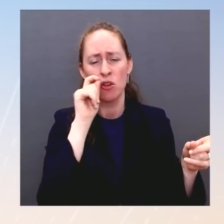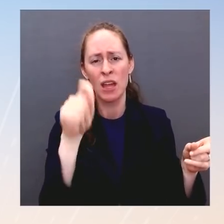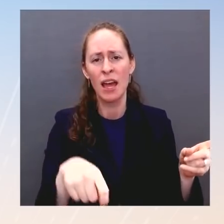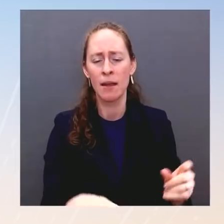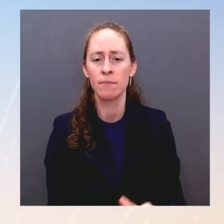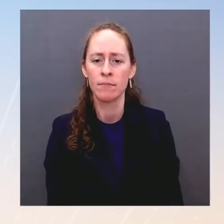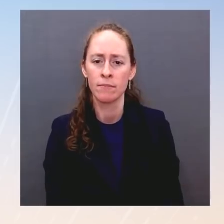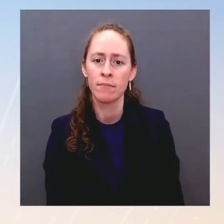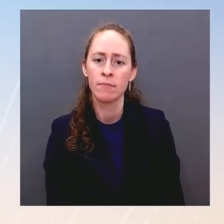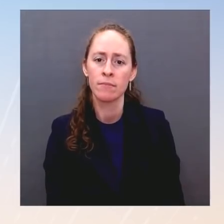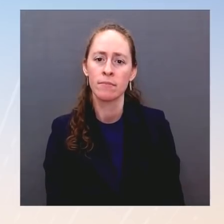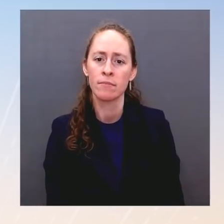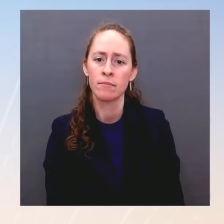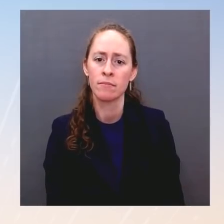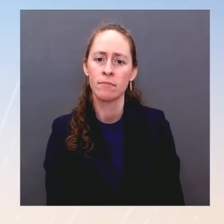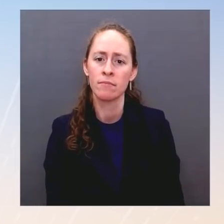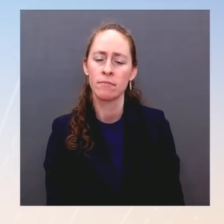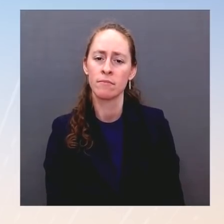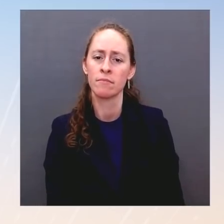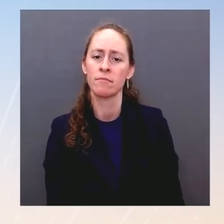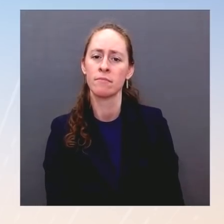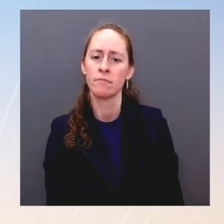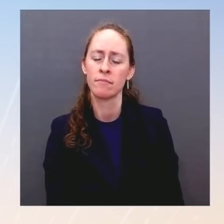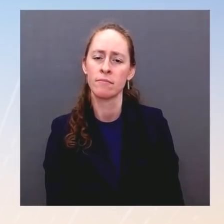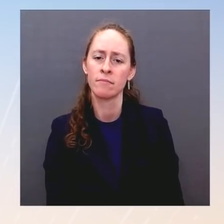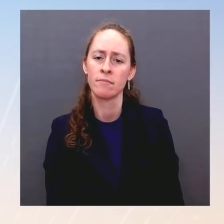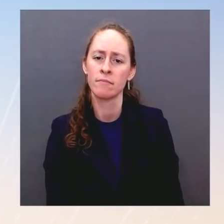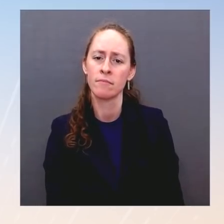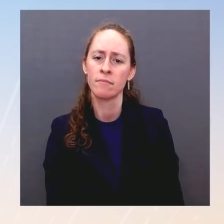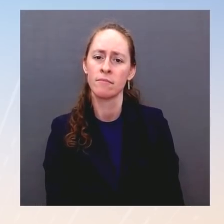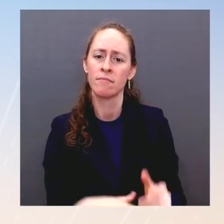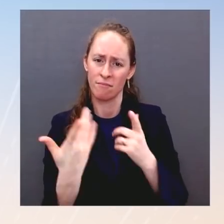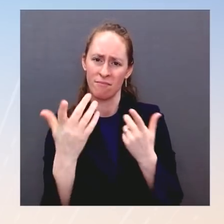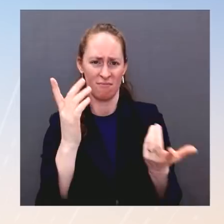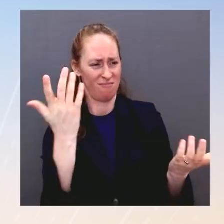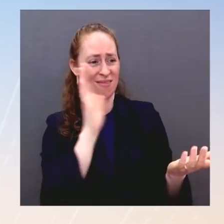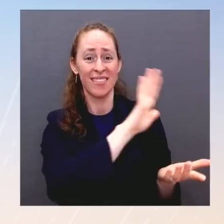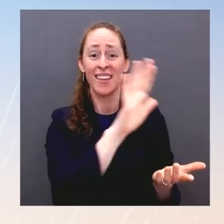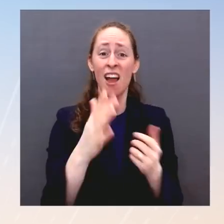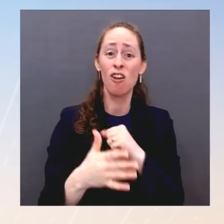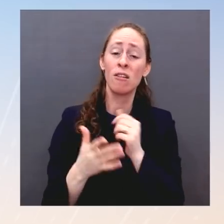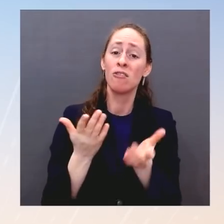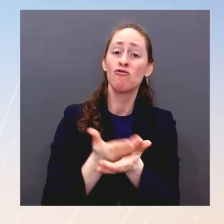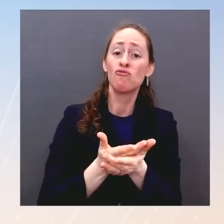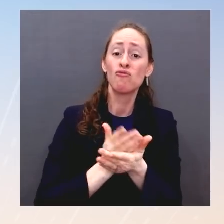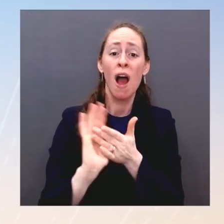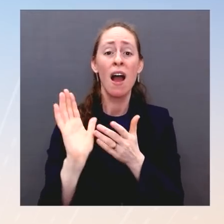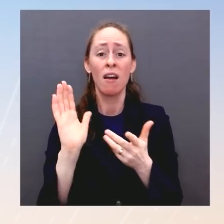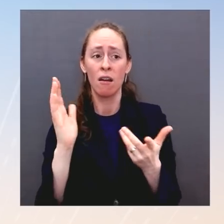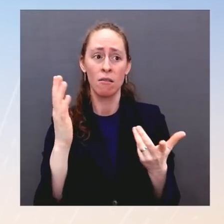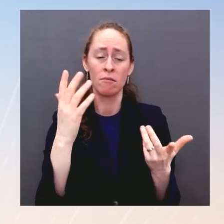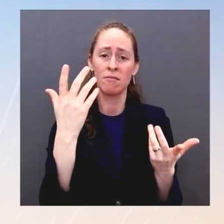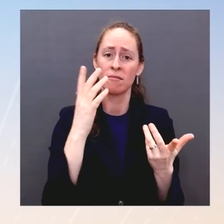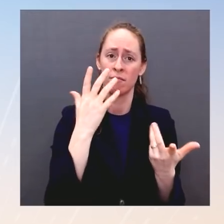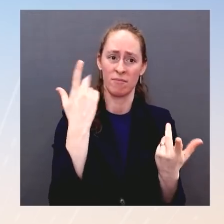the aggressor in this case. You know, I would say our message to the Ukrainian people continues to be that we stand with you;